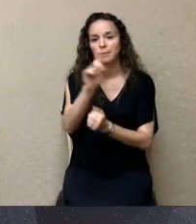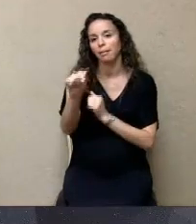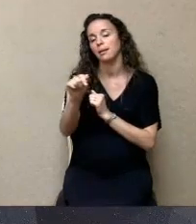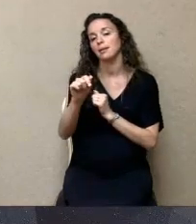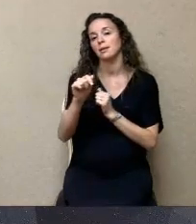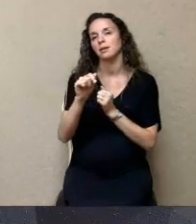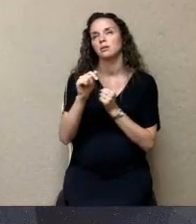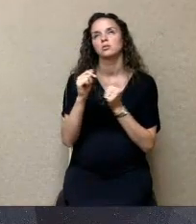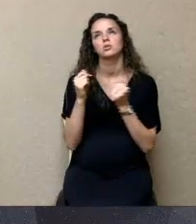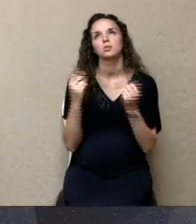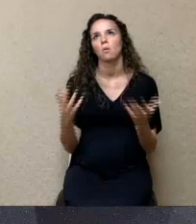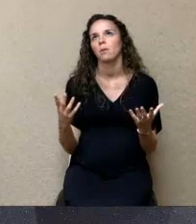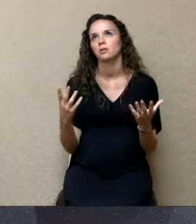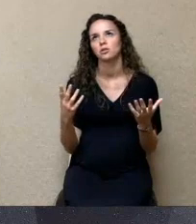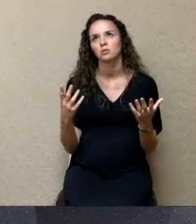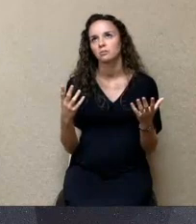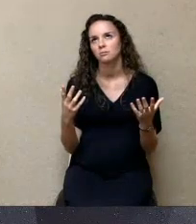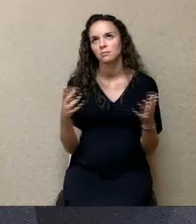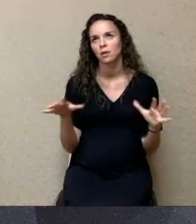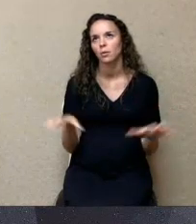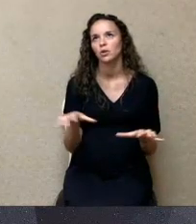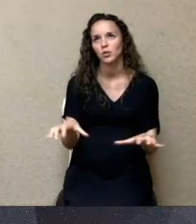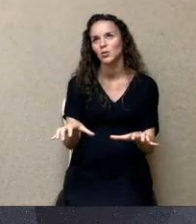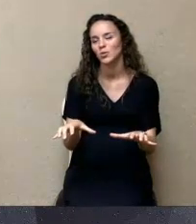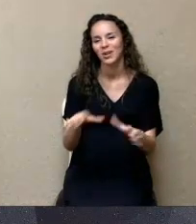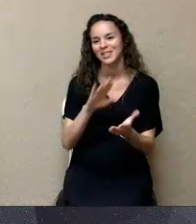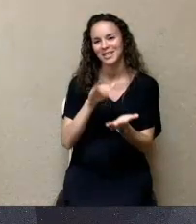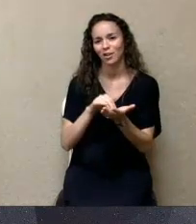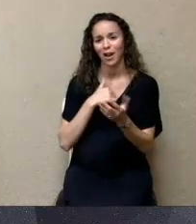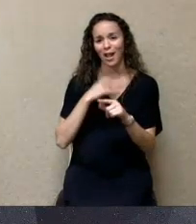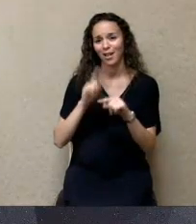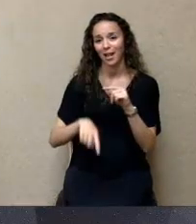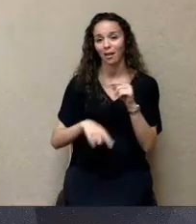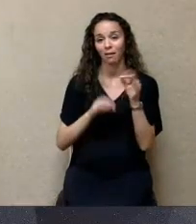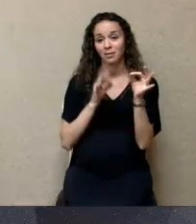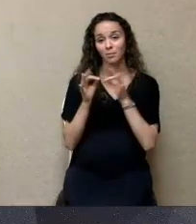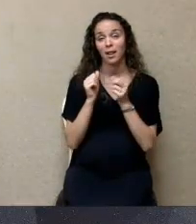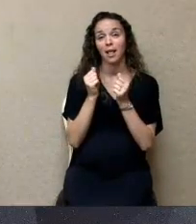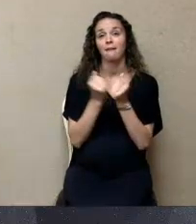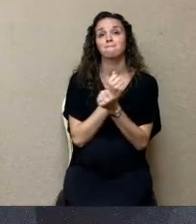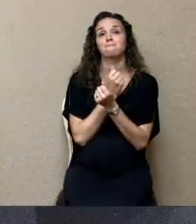So, the Center, there's so much going on there, I can't even, I couldn't name all of the different things that